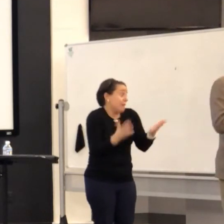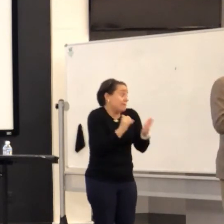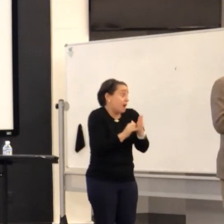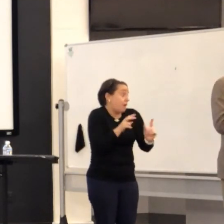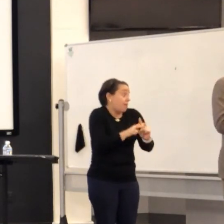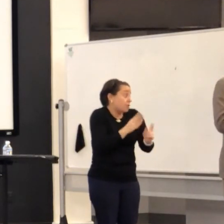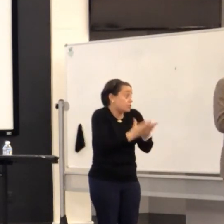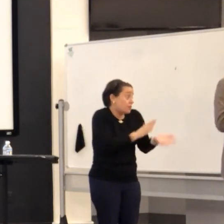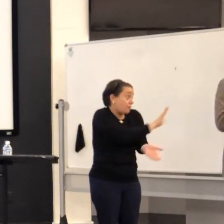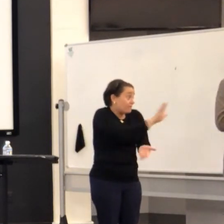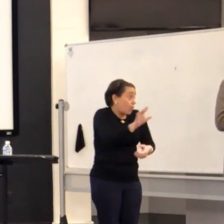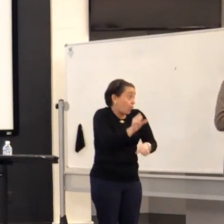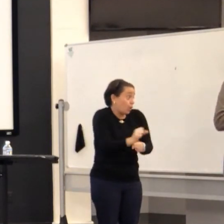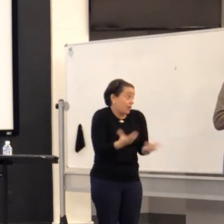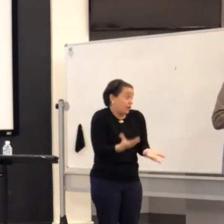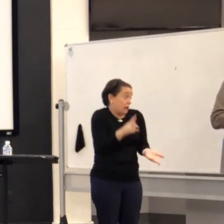that people here are doing.